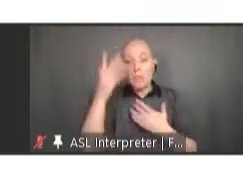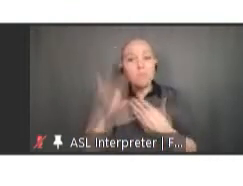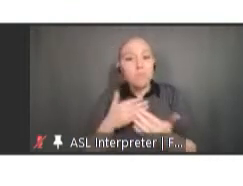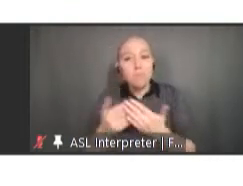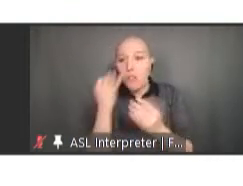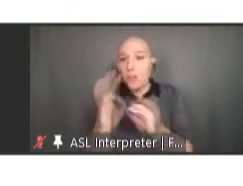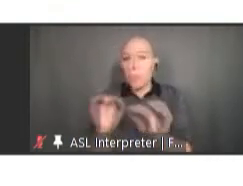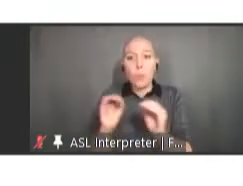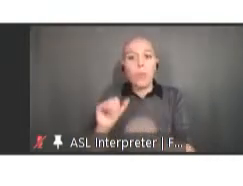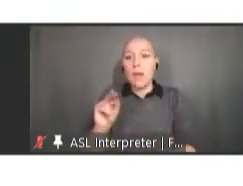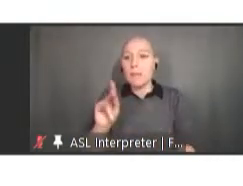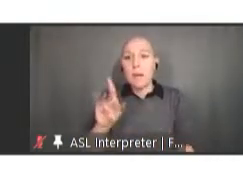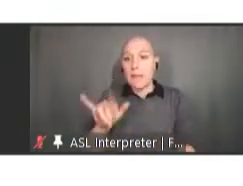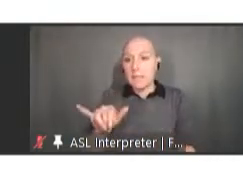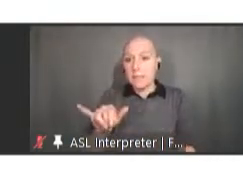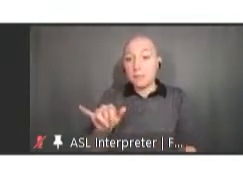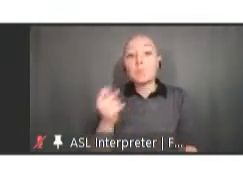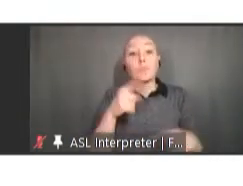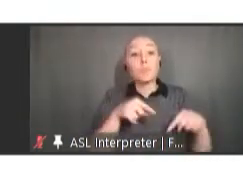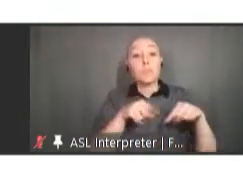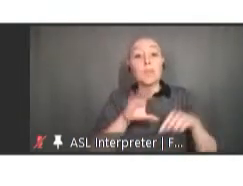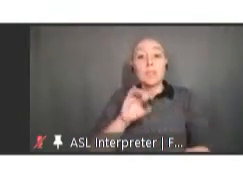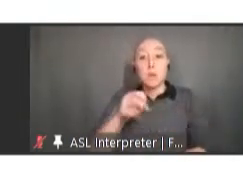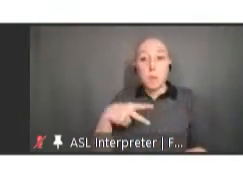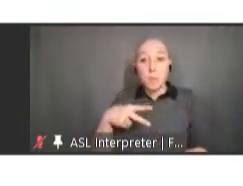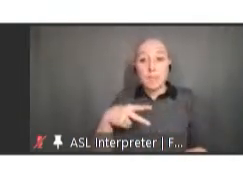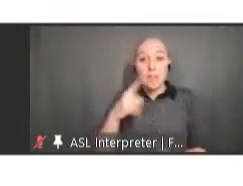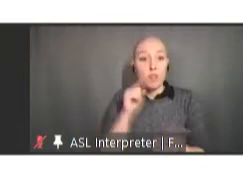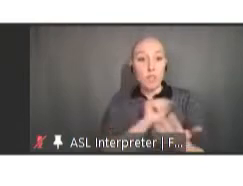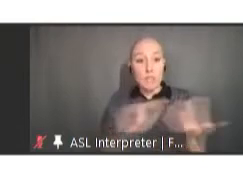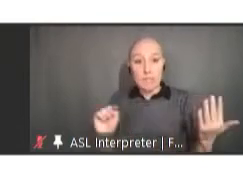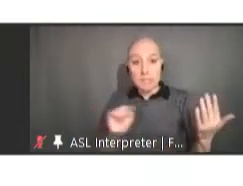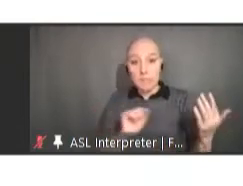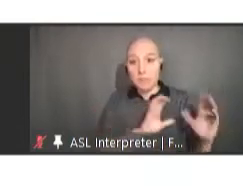in these populations is likely to be different than someone that has an intact immune system.